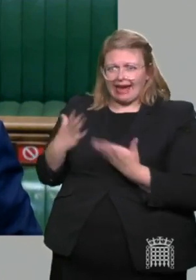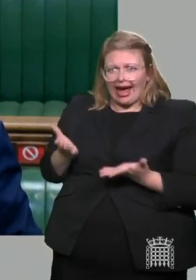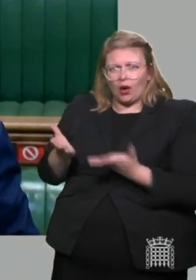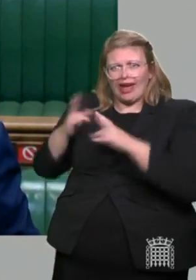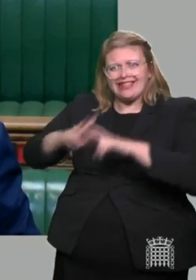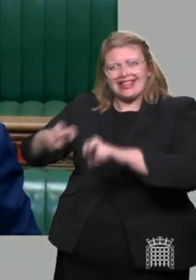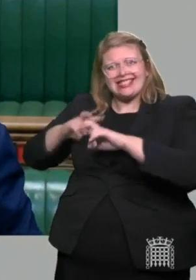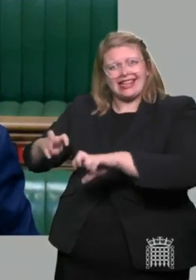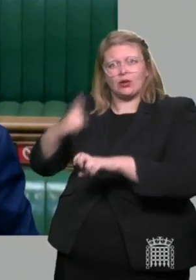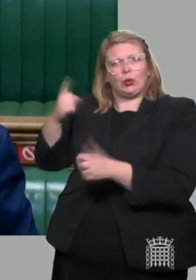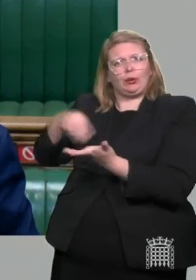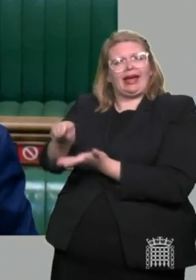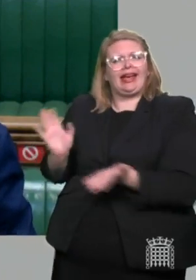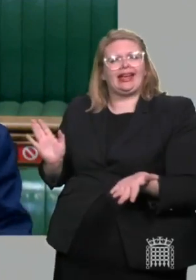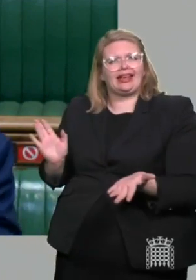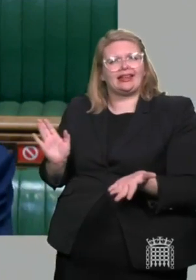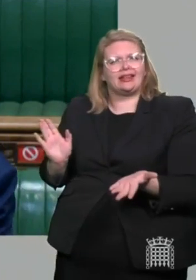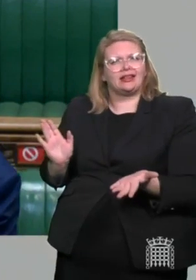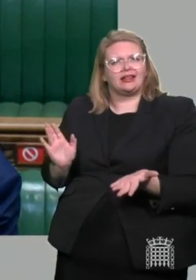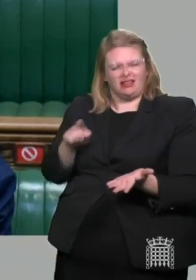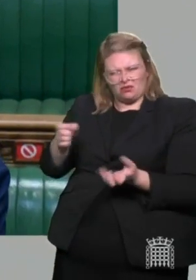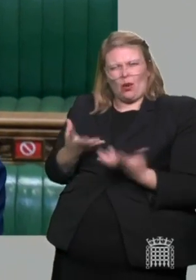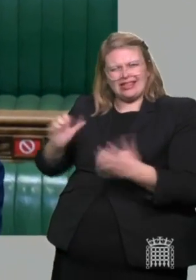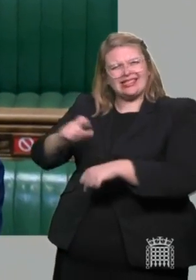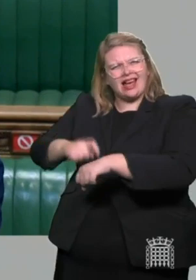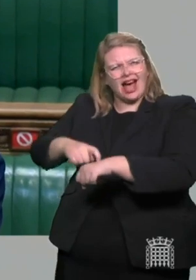who paid for the refurbishment of the flat. Why doesn’t the Prime Minister just tell him?